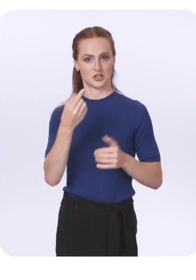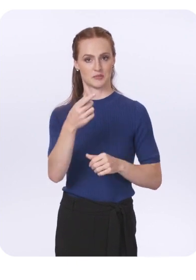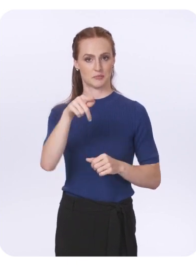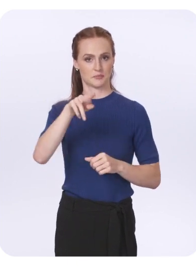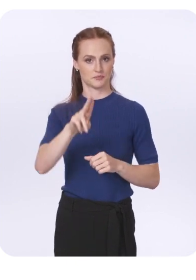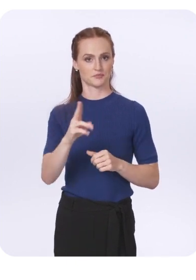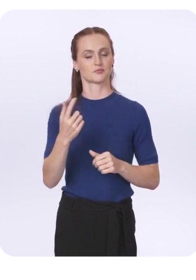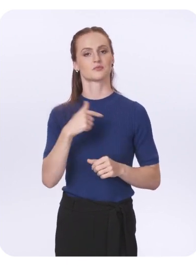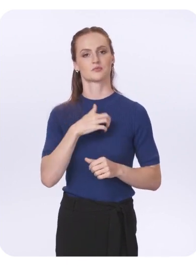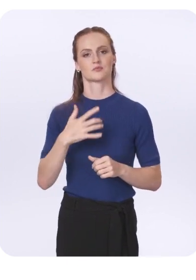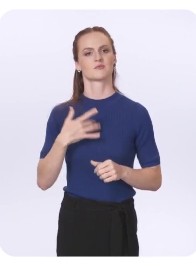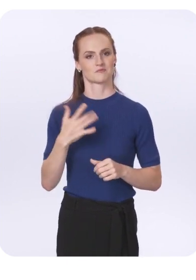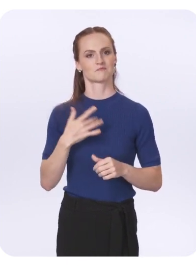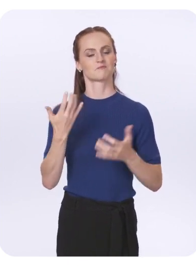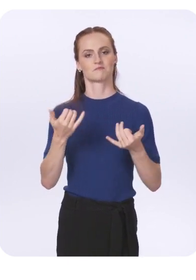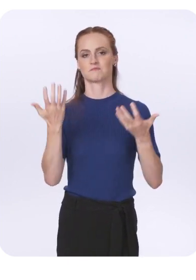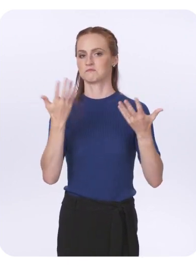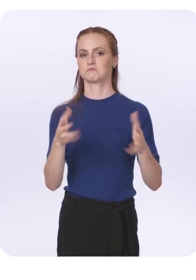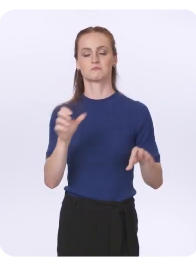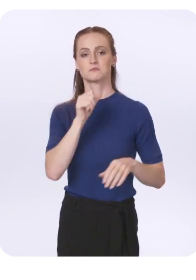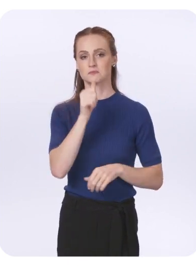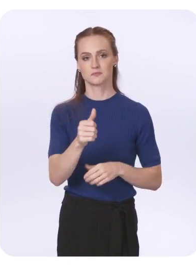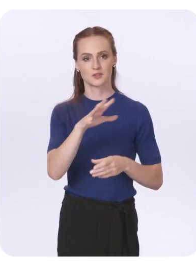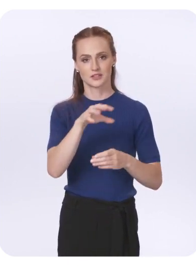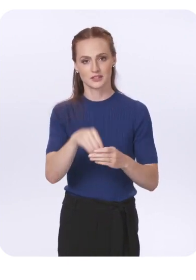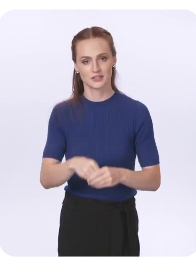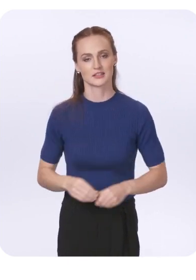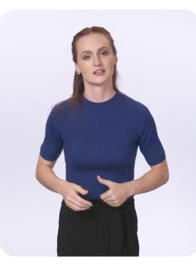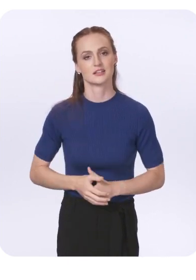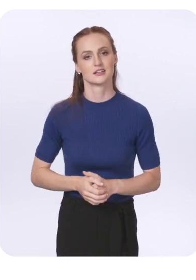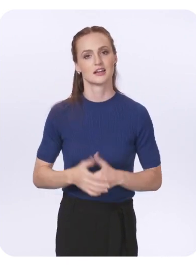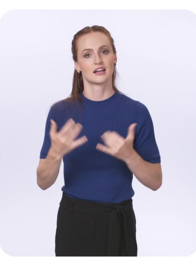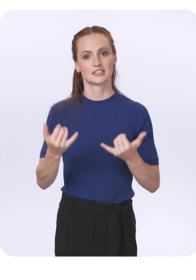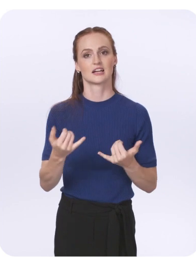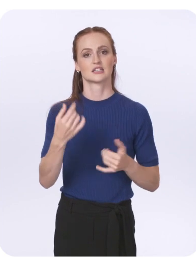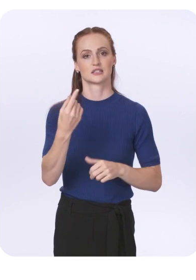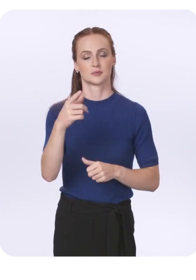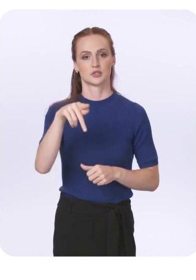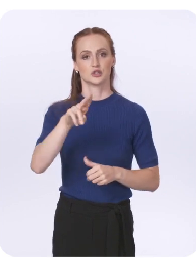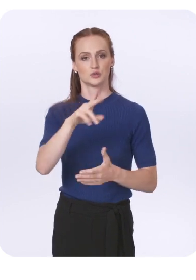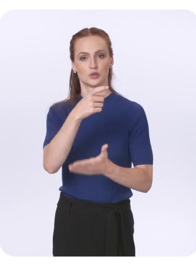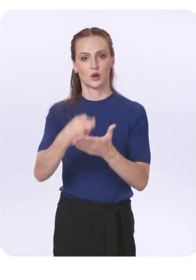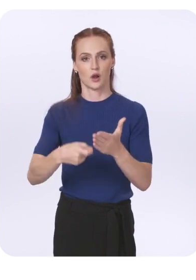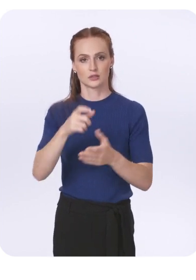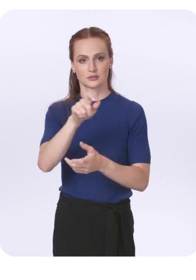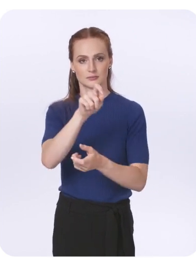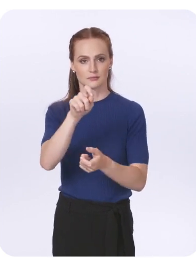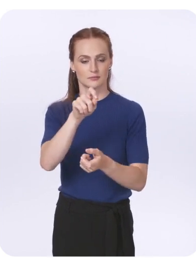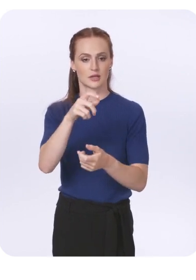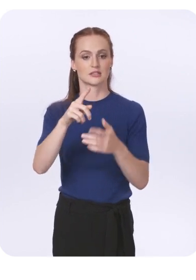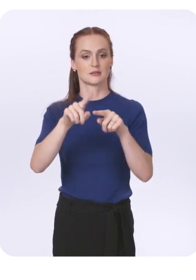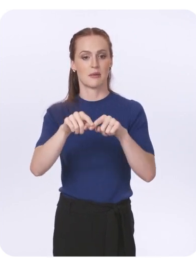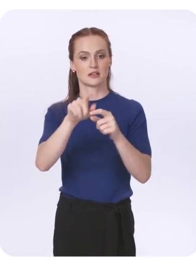we truly feel that that's no longer the case. Now, naturally, the GPU cost depends on the exact choice of the effect,